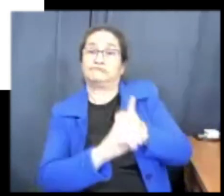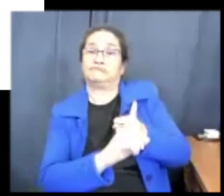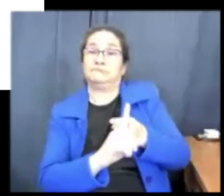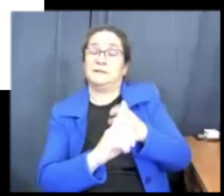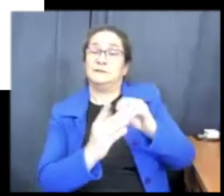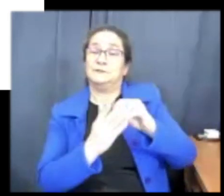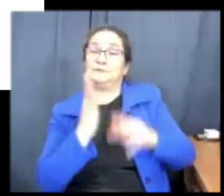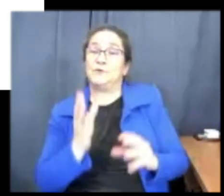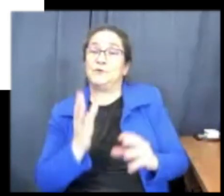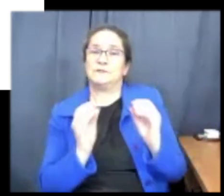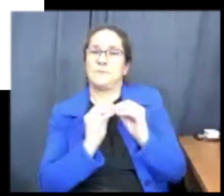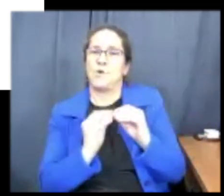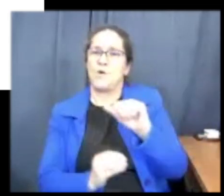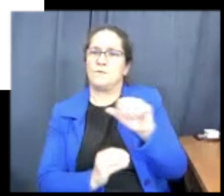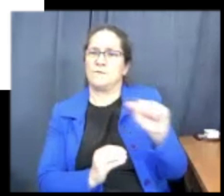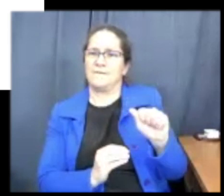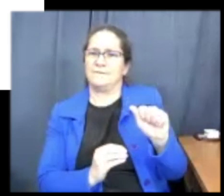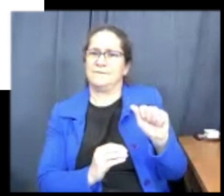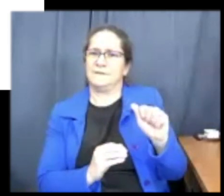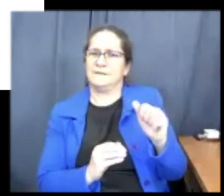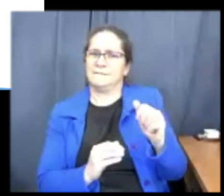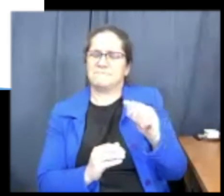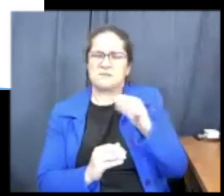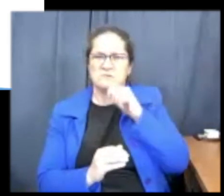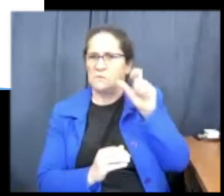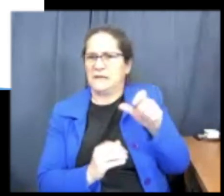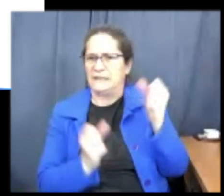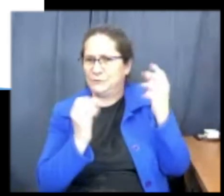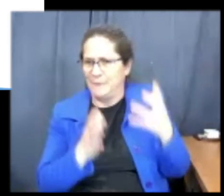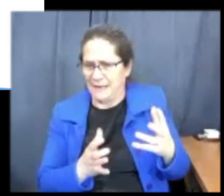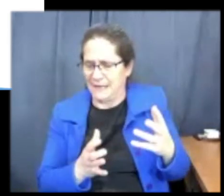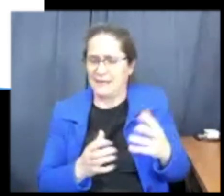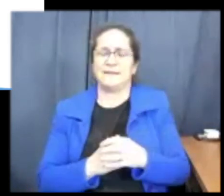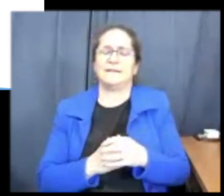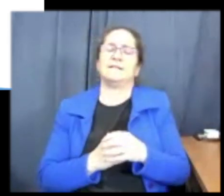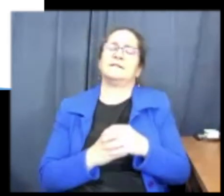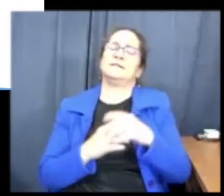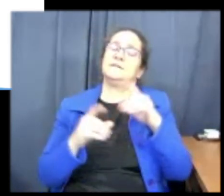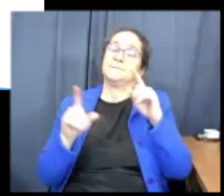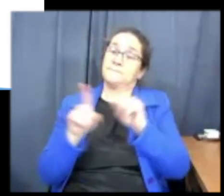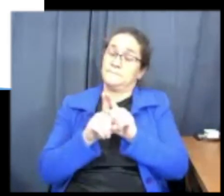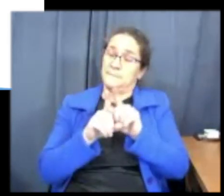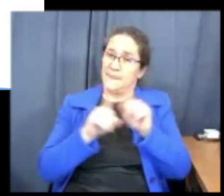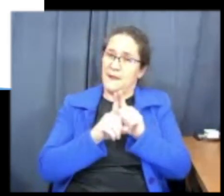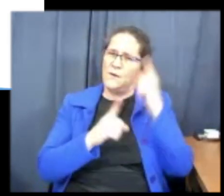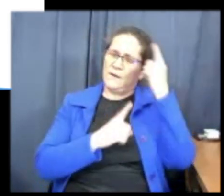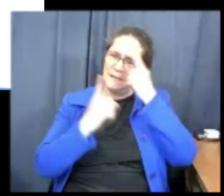need to and more than their peers are doing it. And then also take a look at was the decision tool used